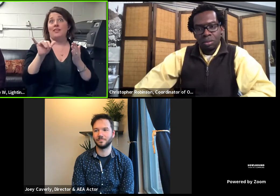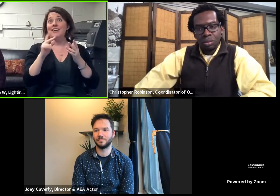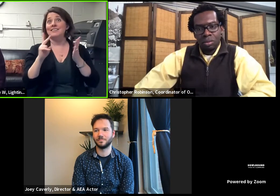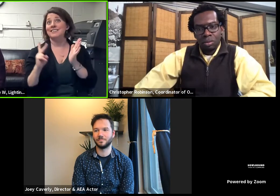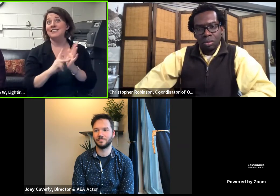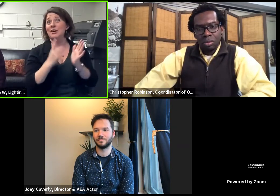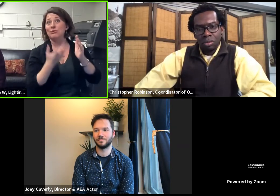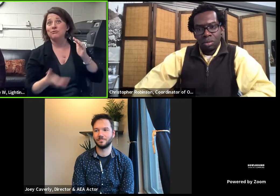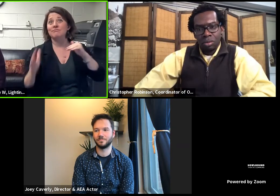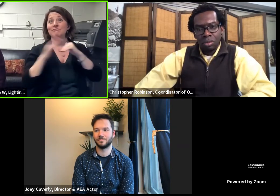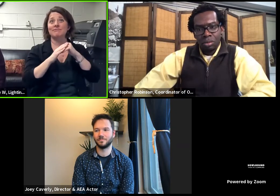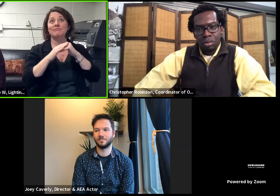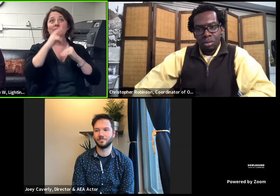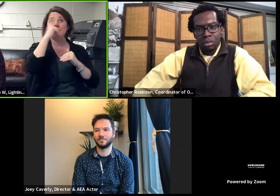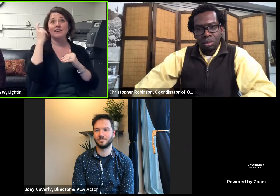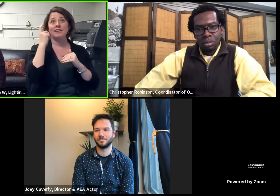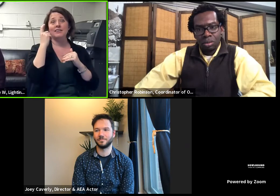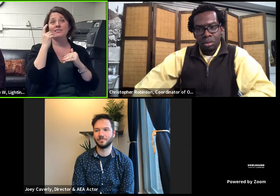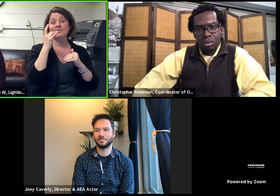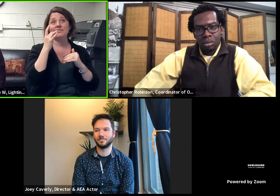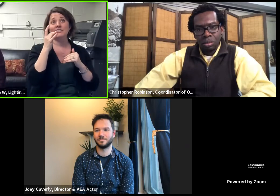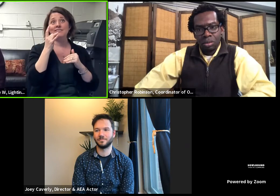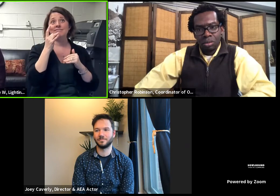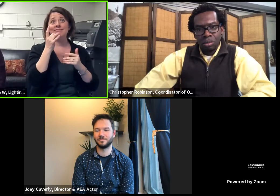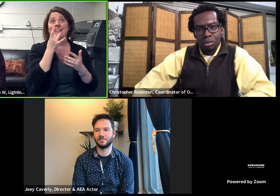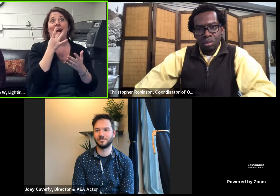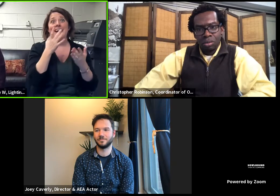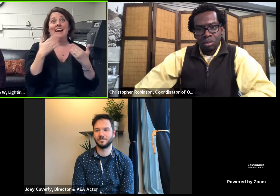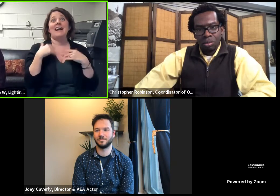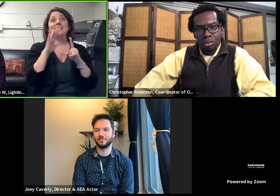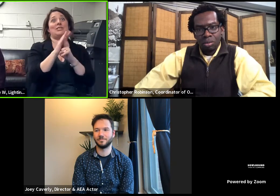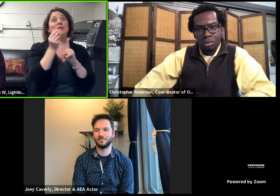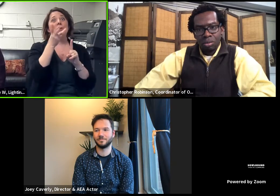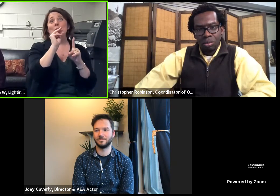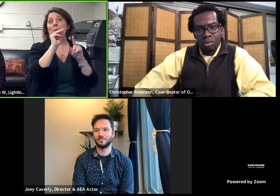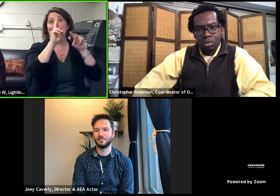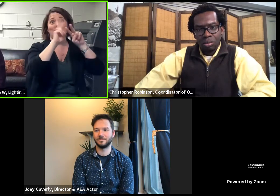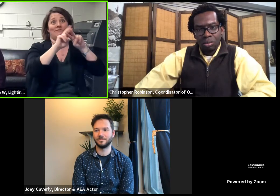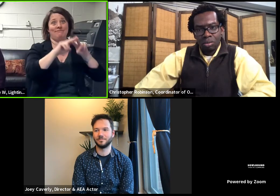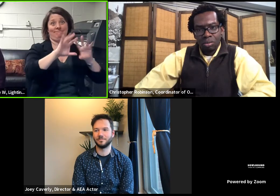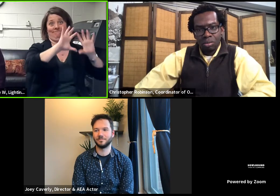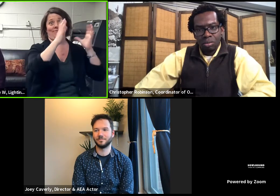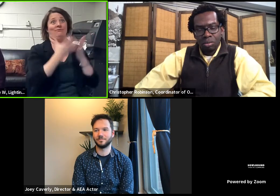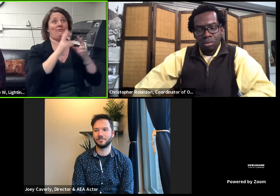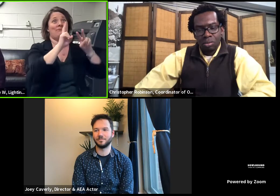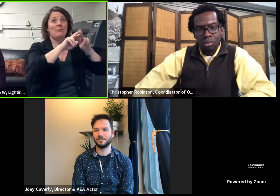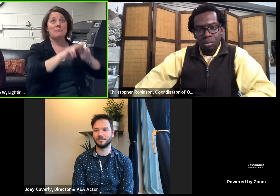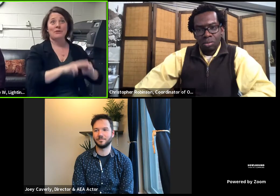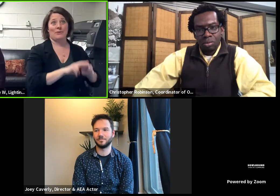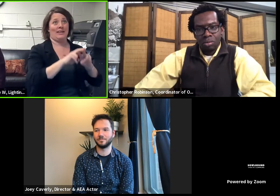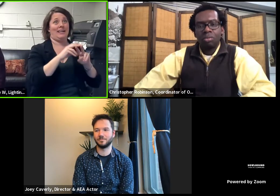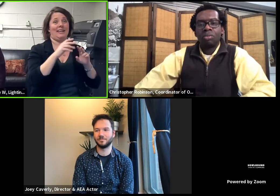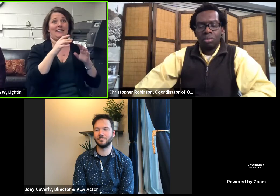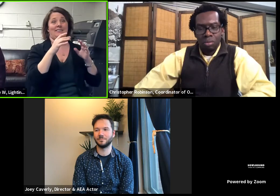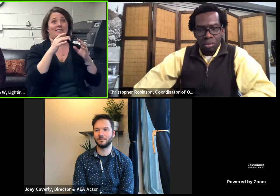And in terms of lighting design, that's kind of twofold because there's specific, you know, there's vocabulary to the lighting design world